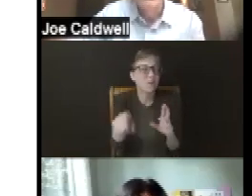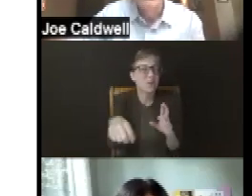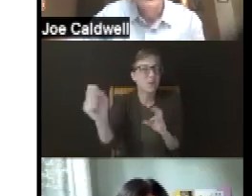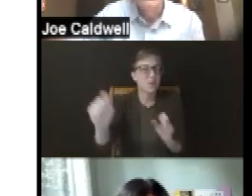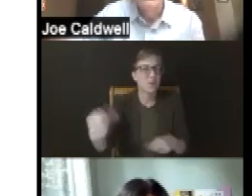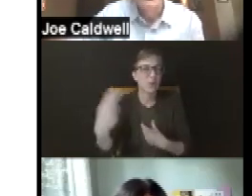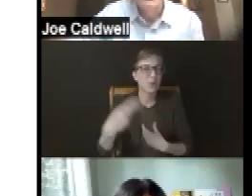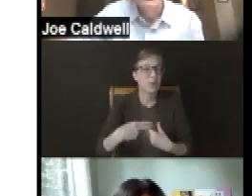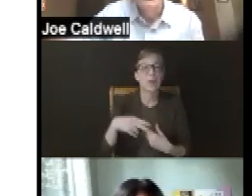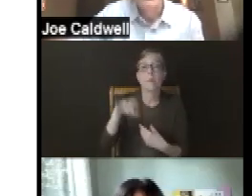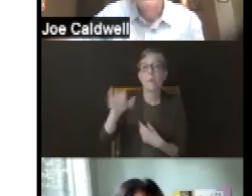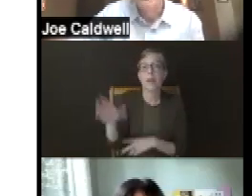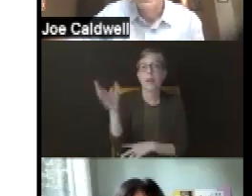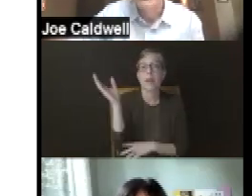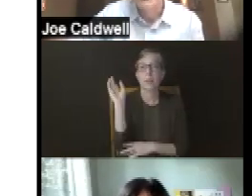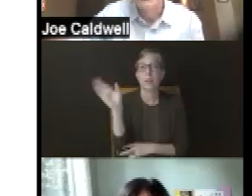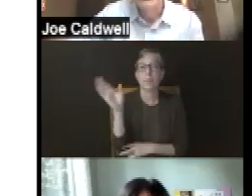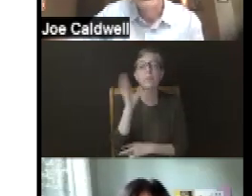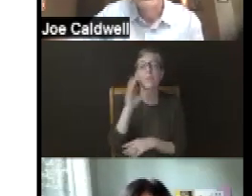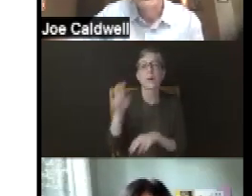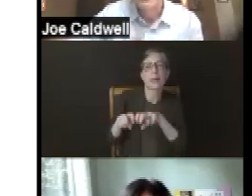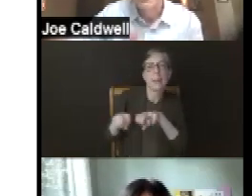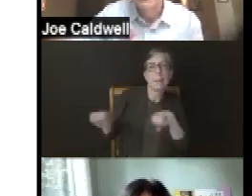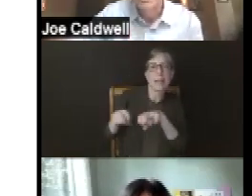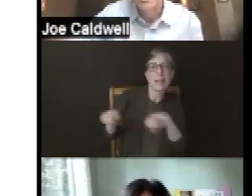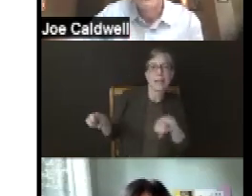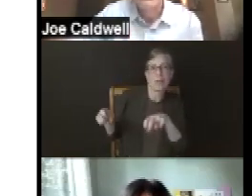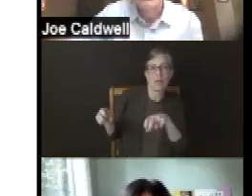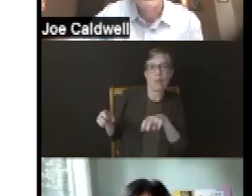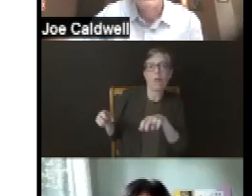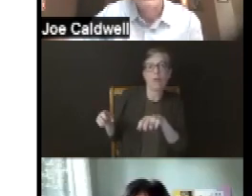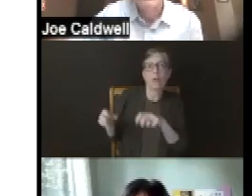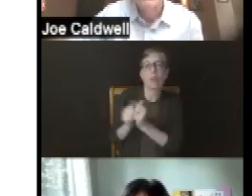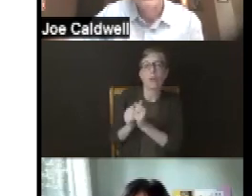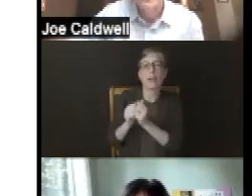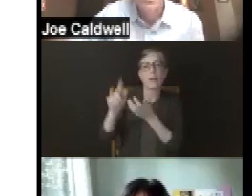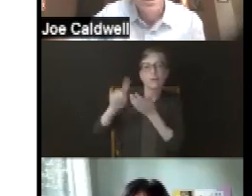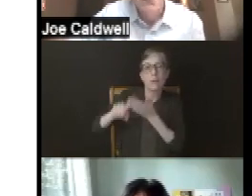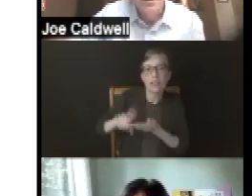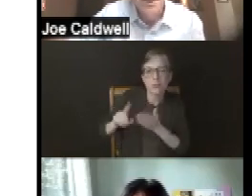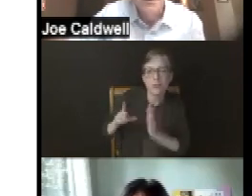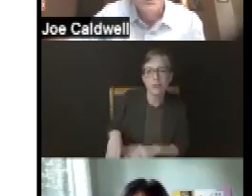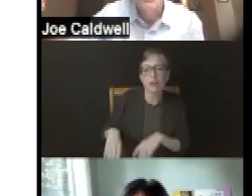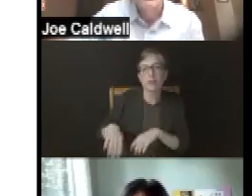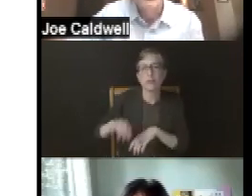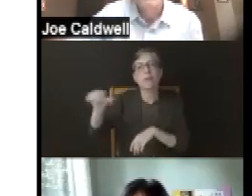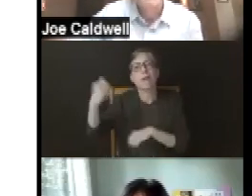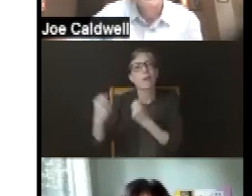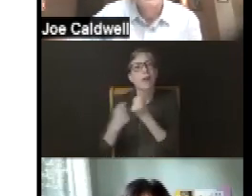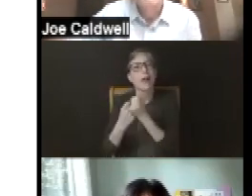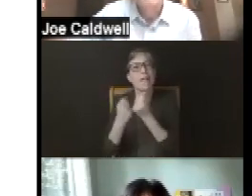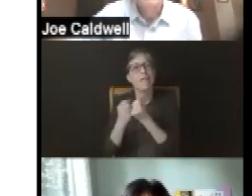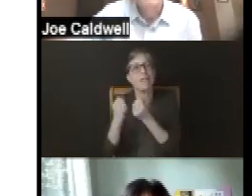with other researchers and other advocates, and we have an all star cast here.